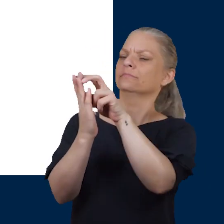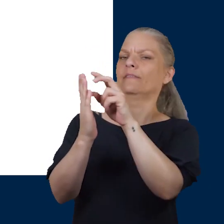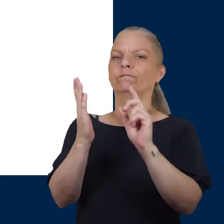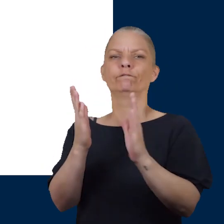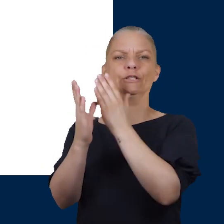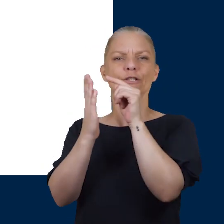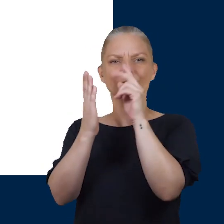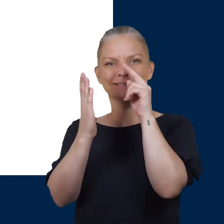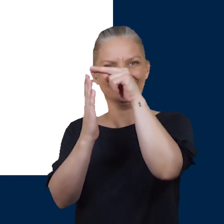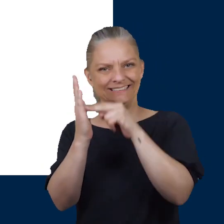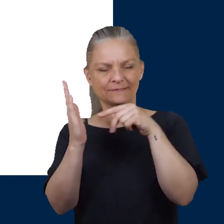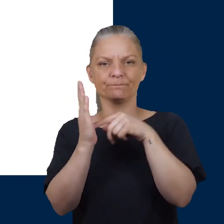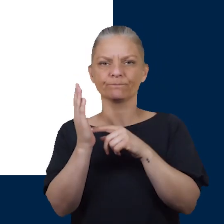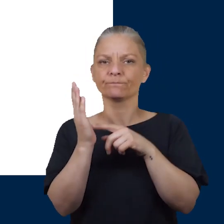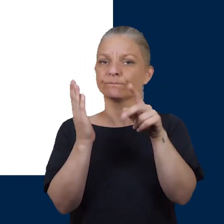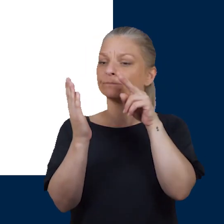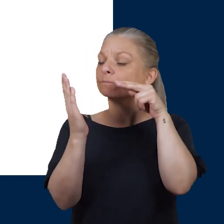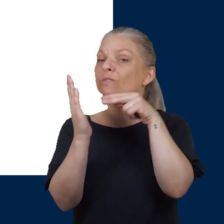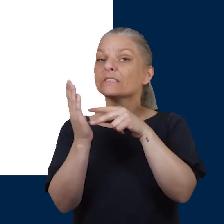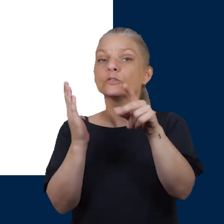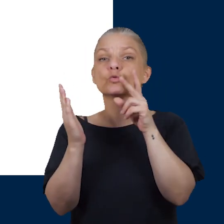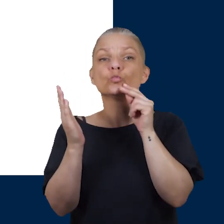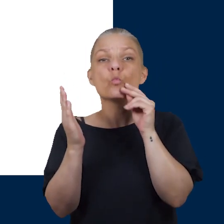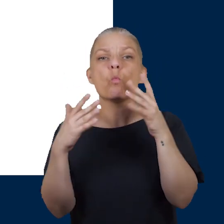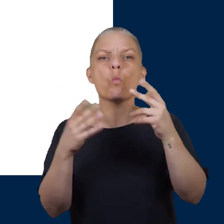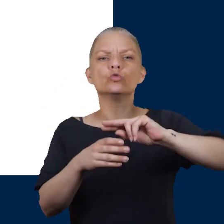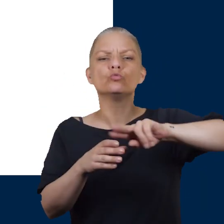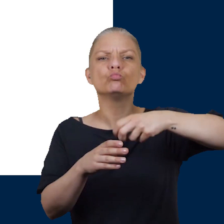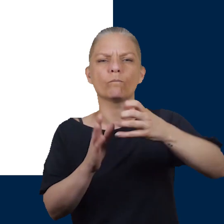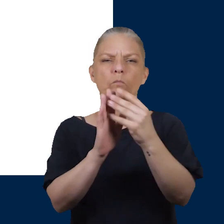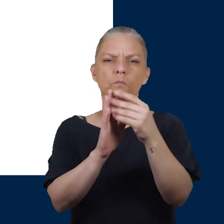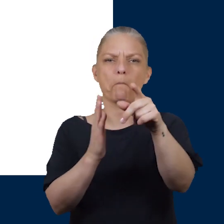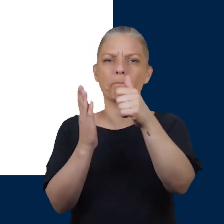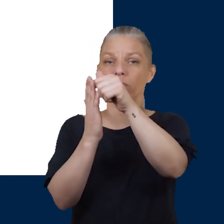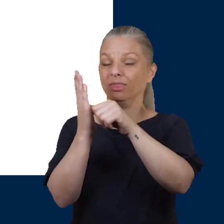so if you look and see sugar or syrup for example listed in the first few ingredients